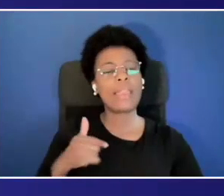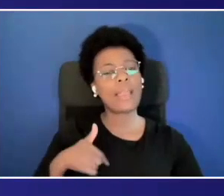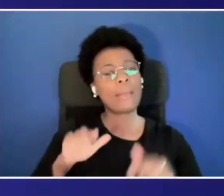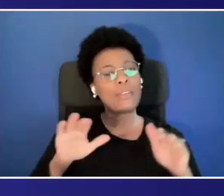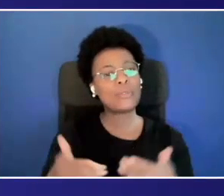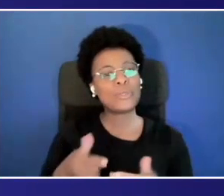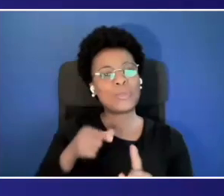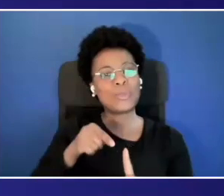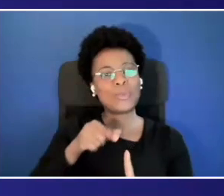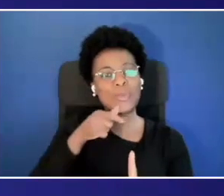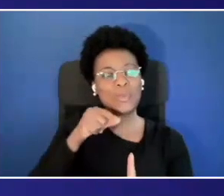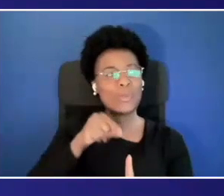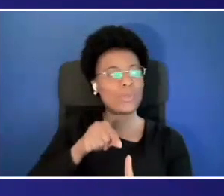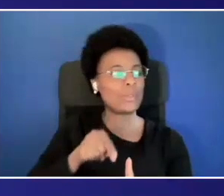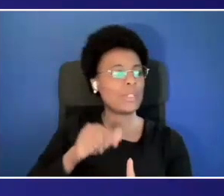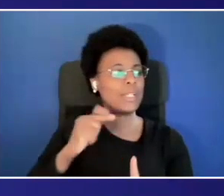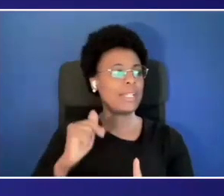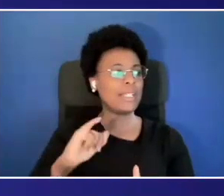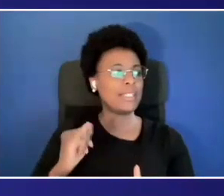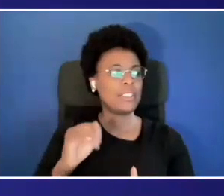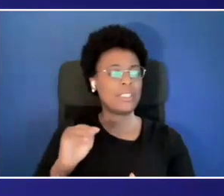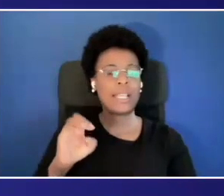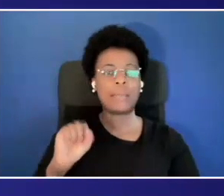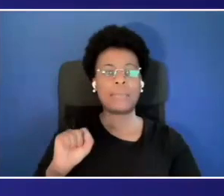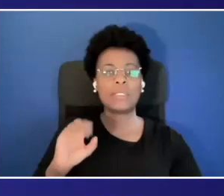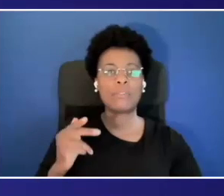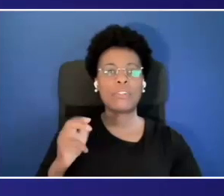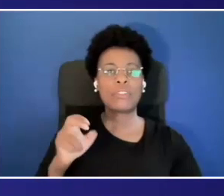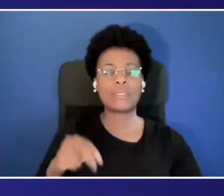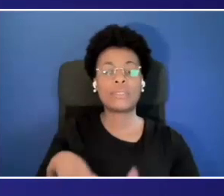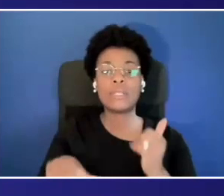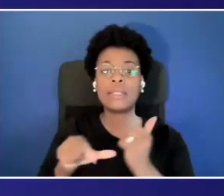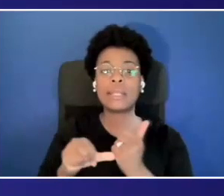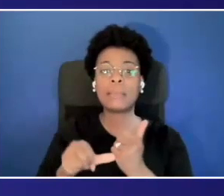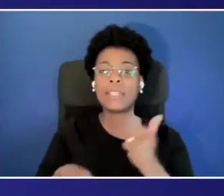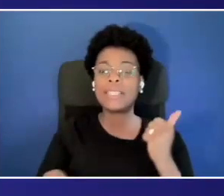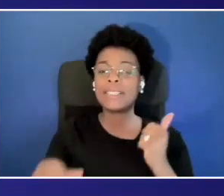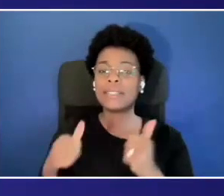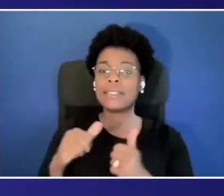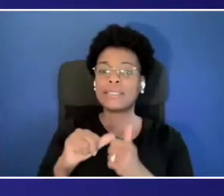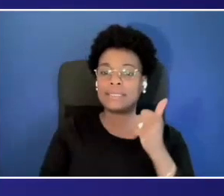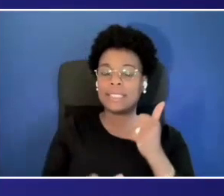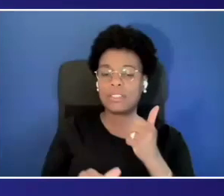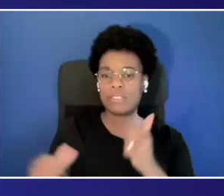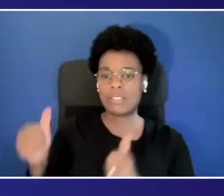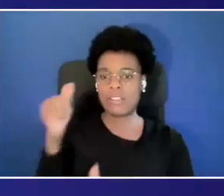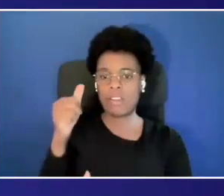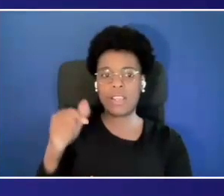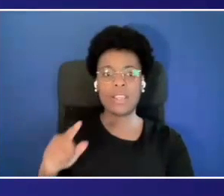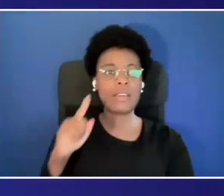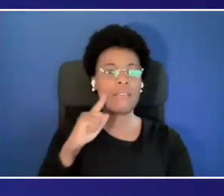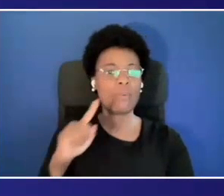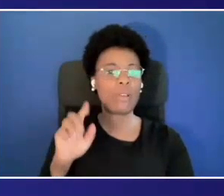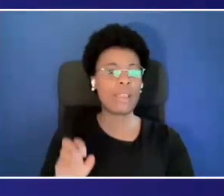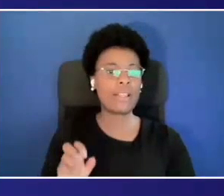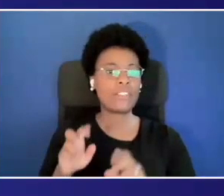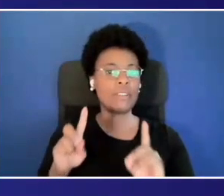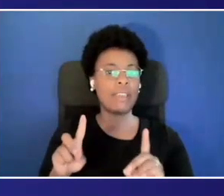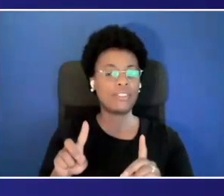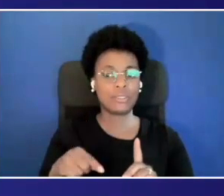Who currently serves as the Deputy, Under Secretary of Education and Acting Under Secretary. Now you've heard of a jack of all trades, a master of none.